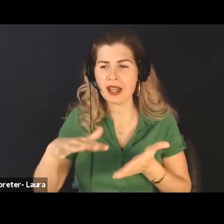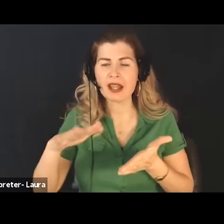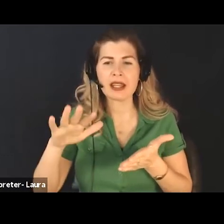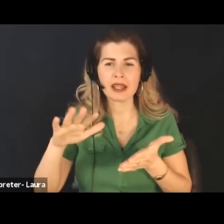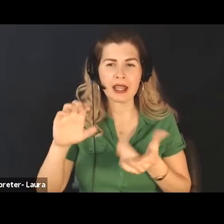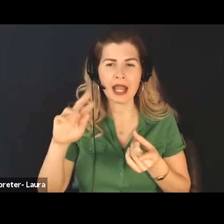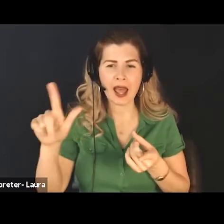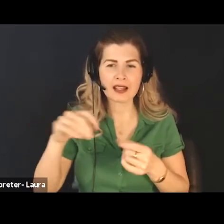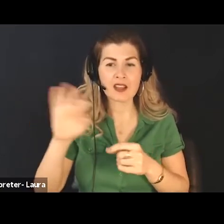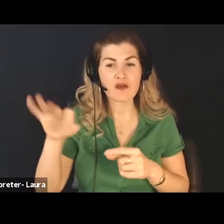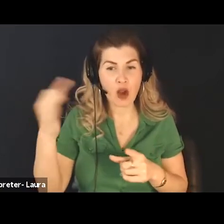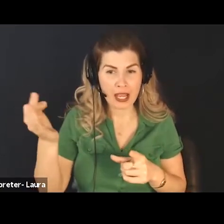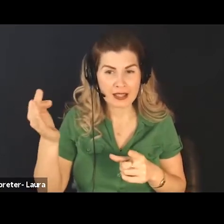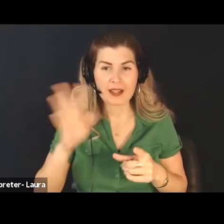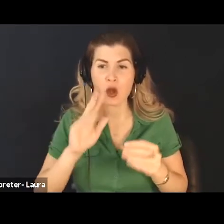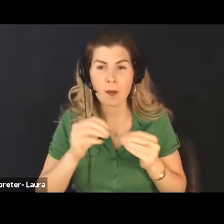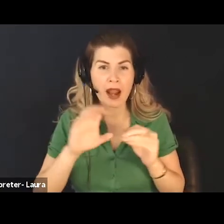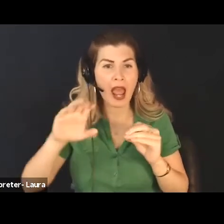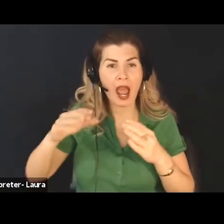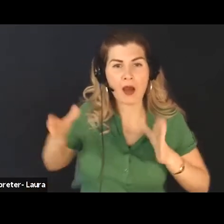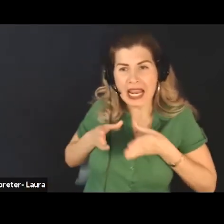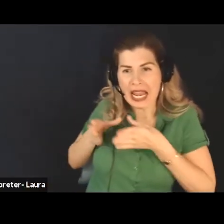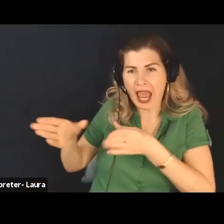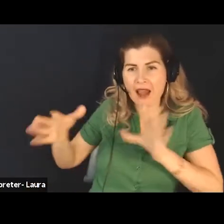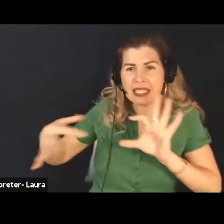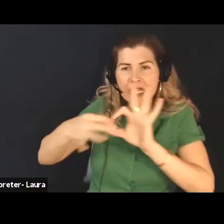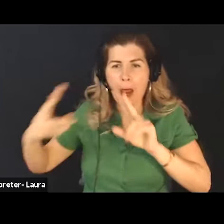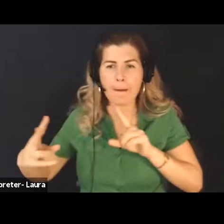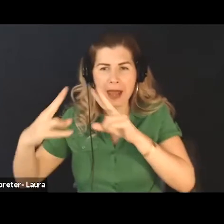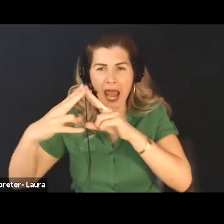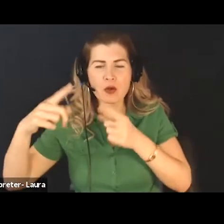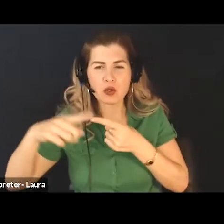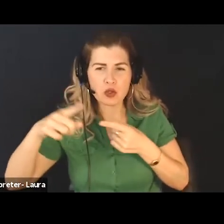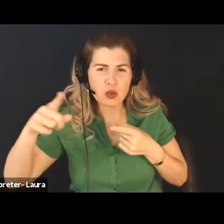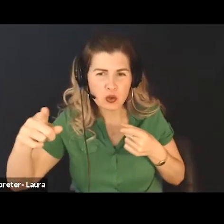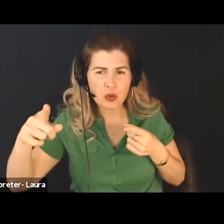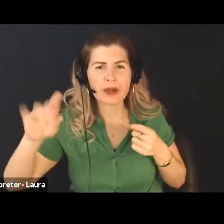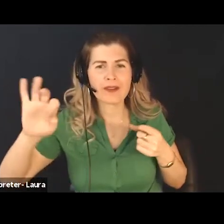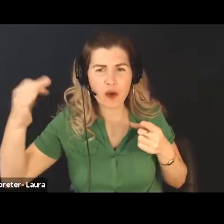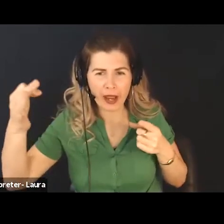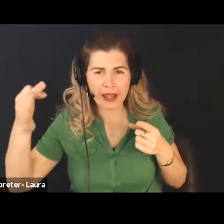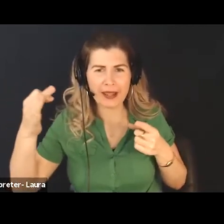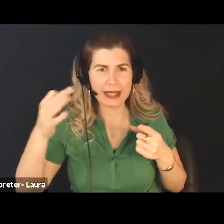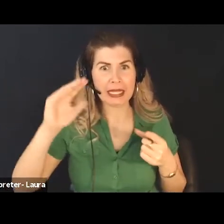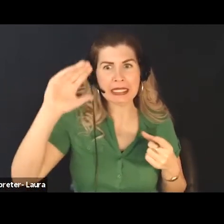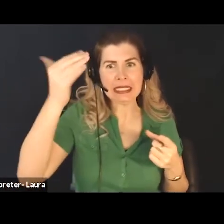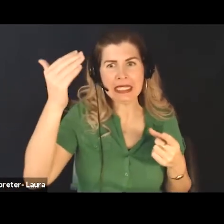the canals connected Harris to the, to the provinces of France in ways it seemed merely like acts of logistics,